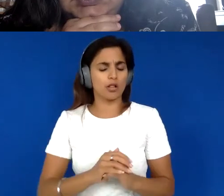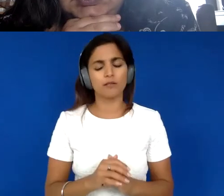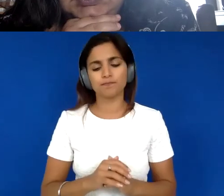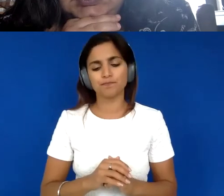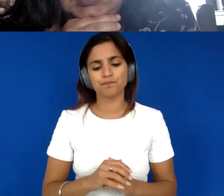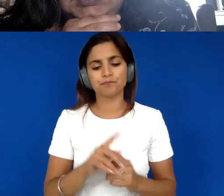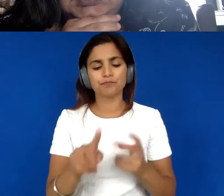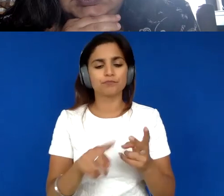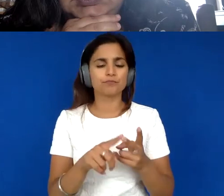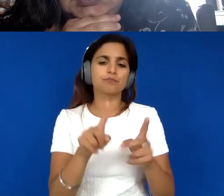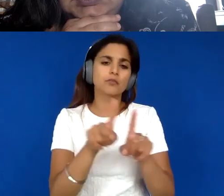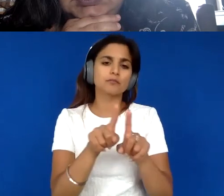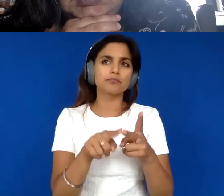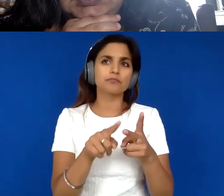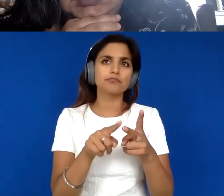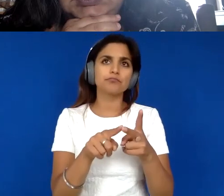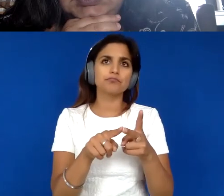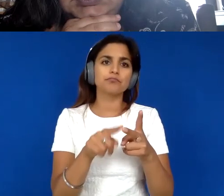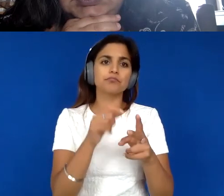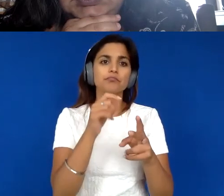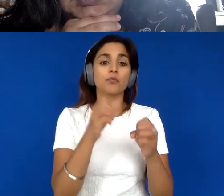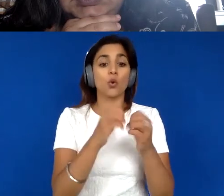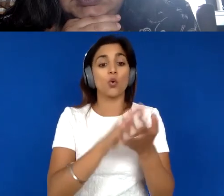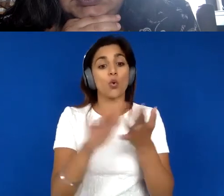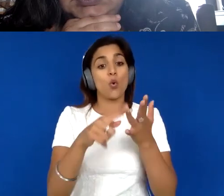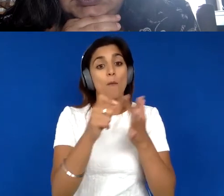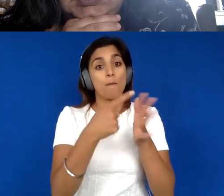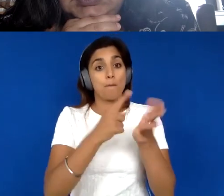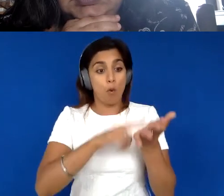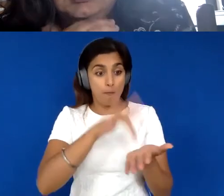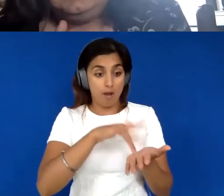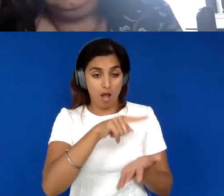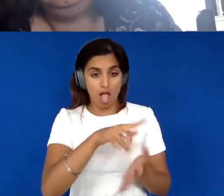Bhopal and the sort of tension between Western biomedicine and Western